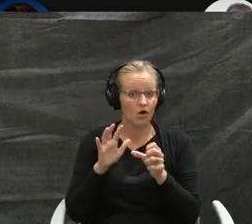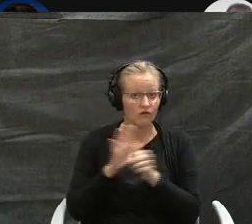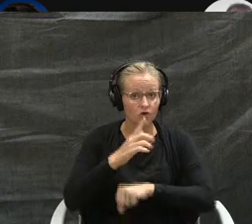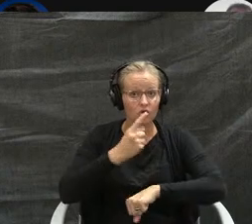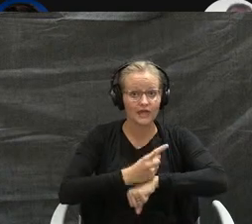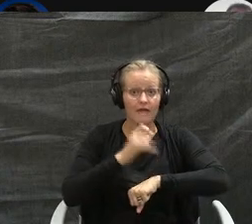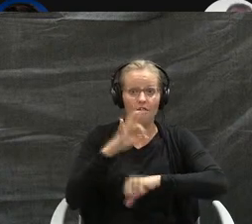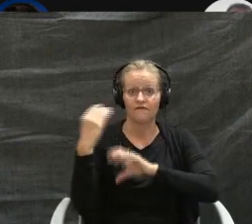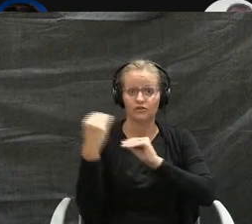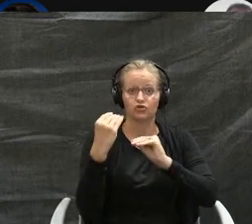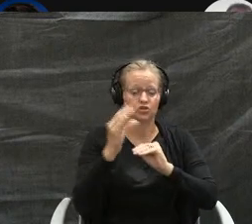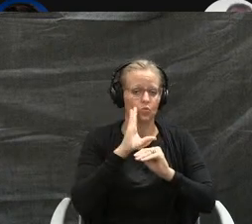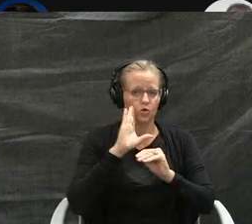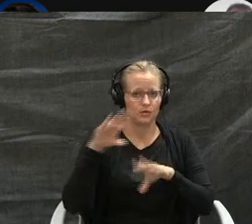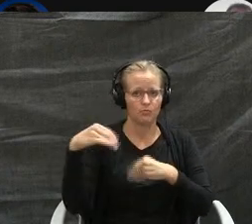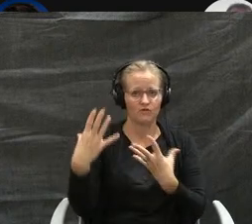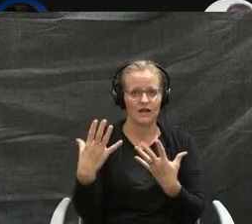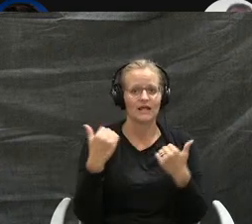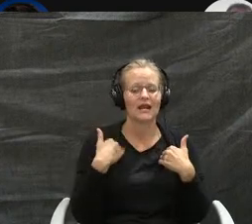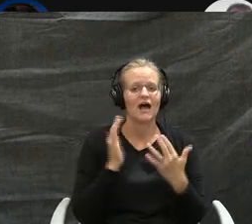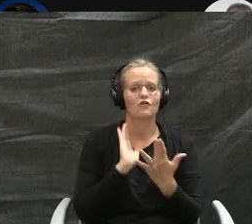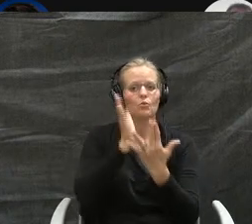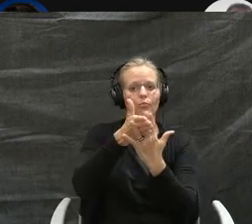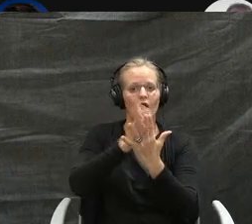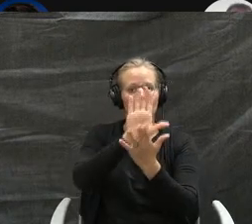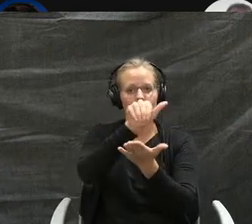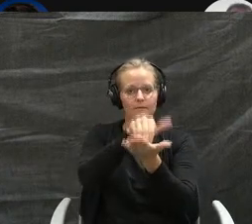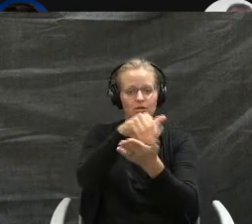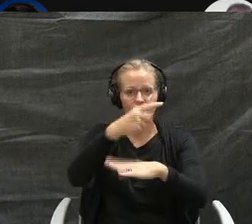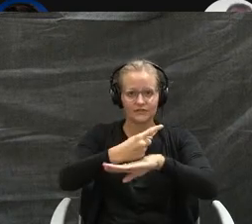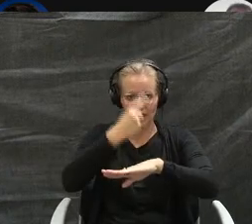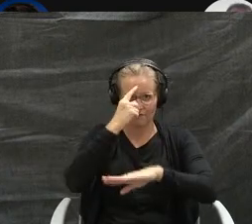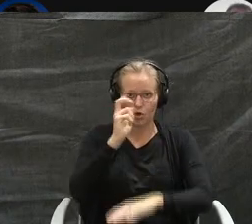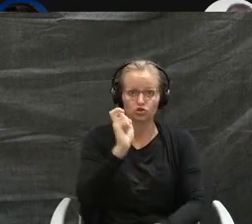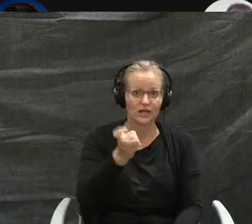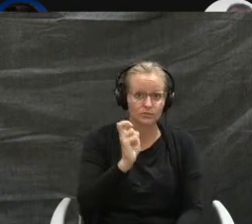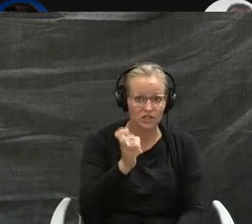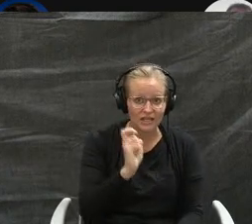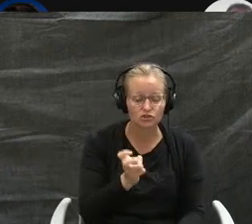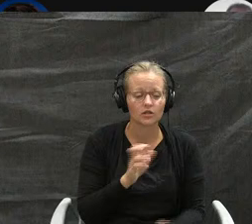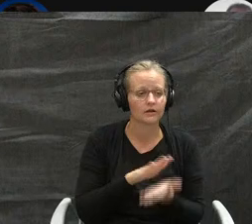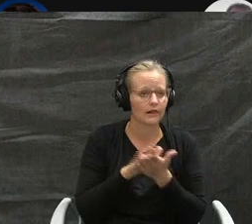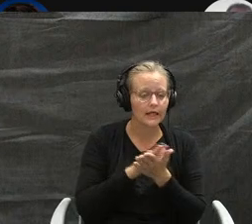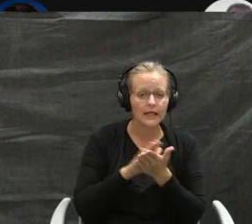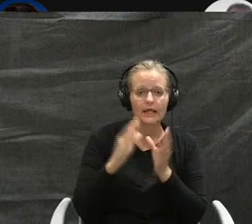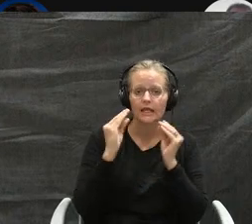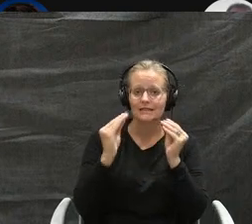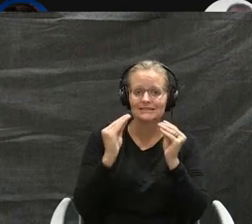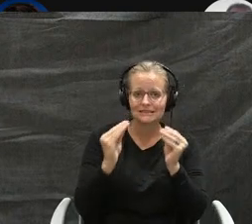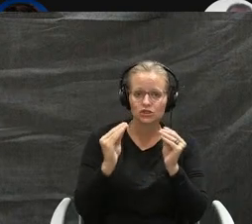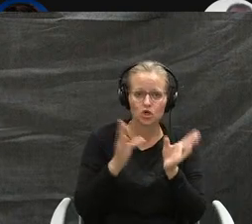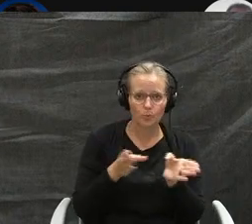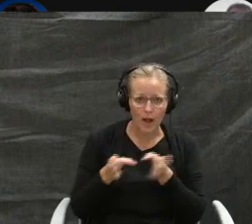instruction would be provided there be a break in the middle of the day to allow for transportation, cleaning teacher